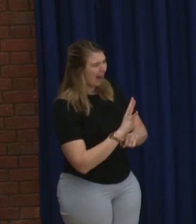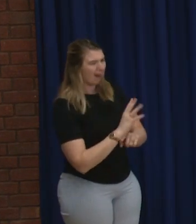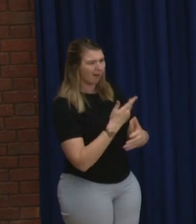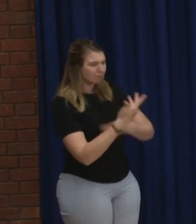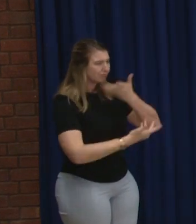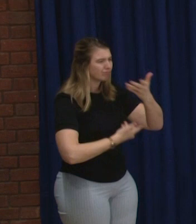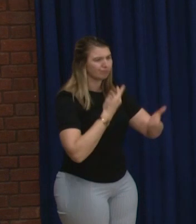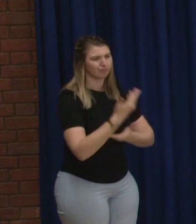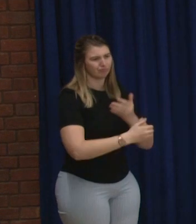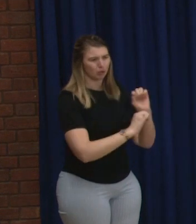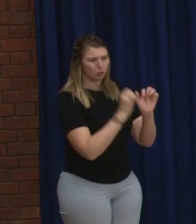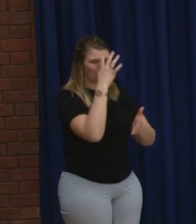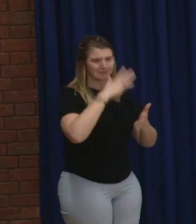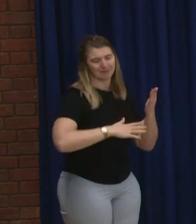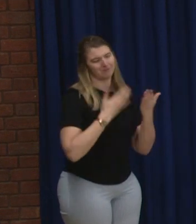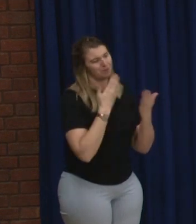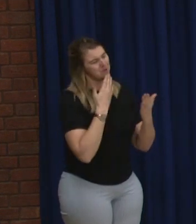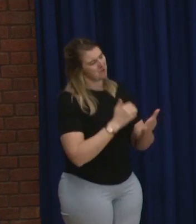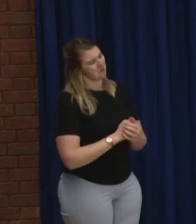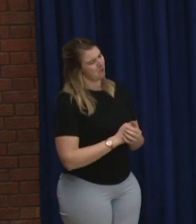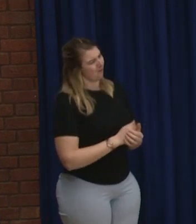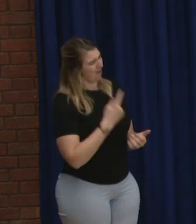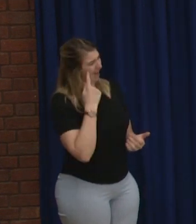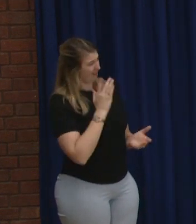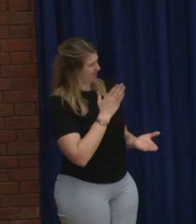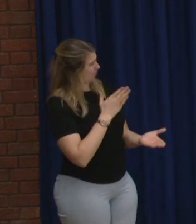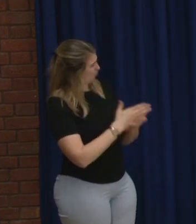know there're such your real life lived experiences, that I think so many people